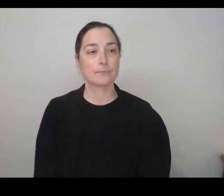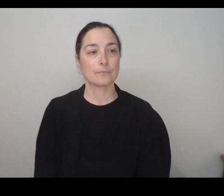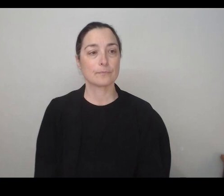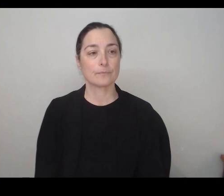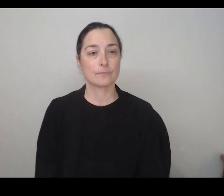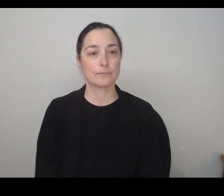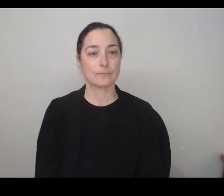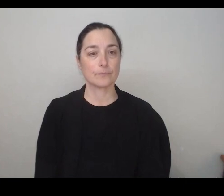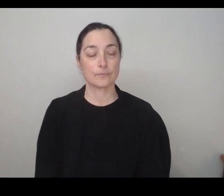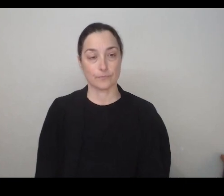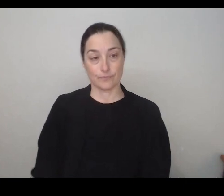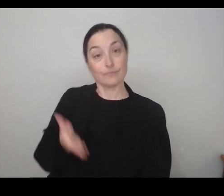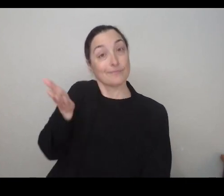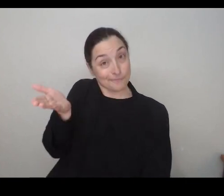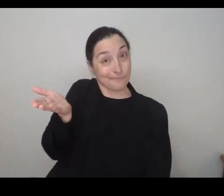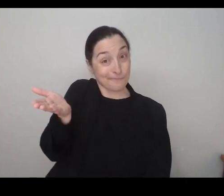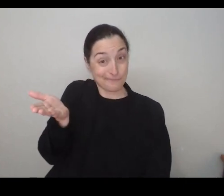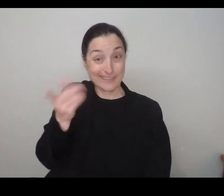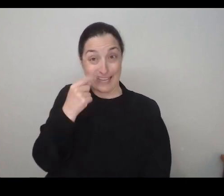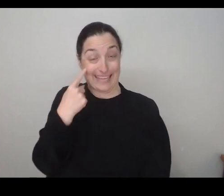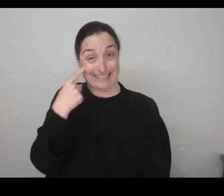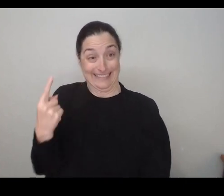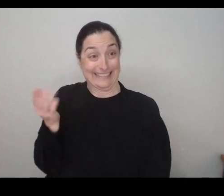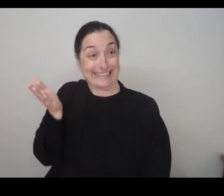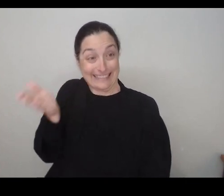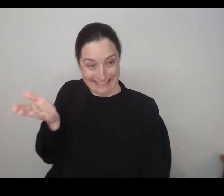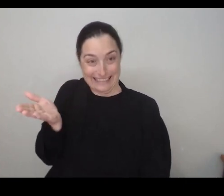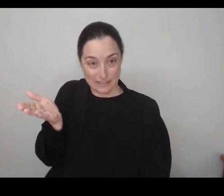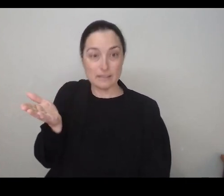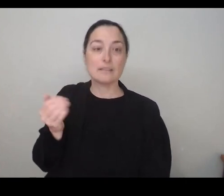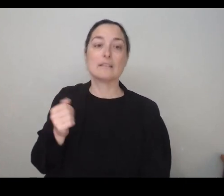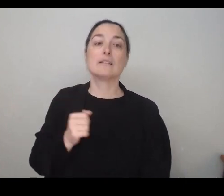for example, we have in this exhibition, this "Bonjour, Monsieur Gauguin,"